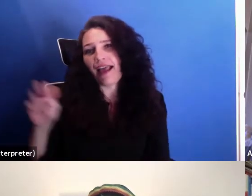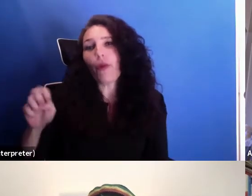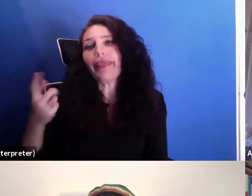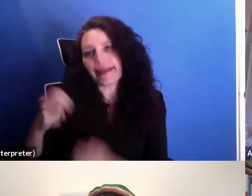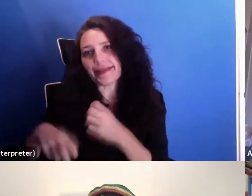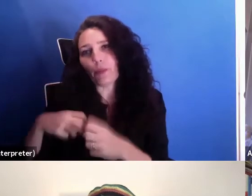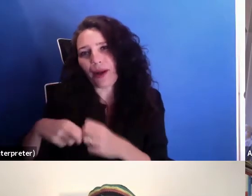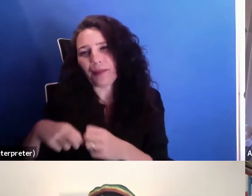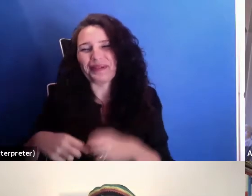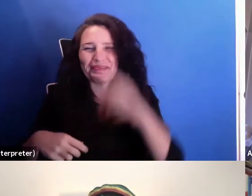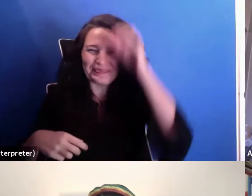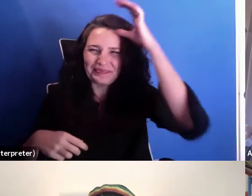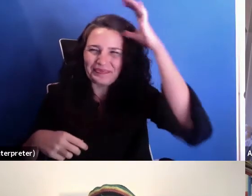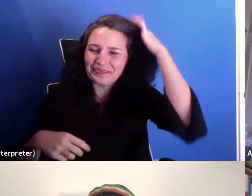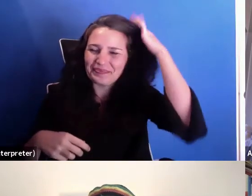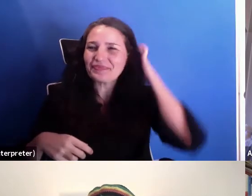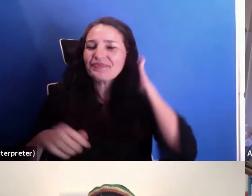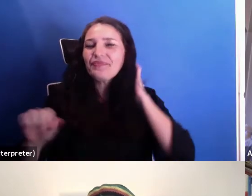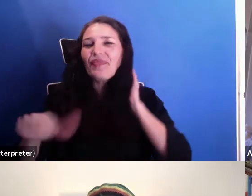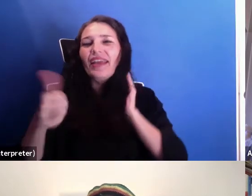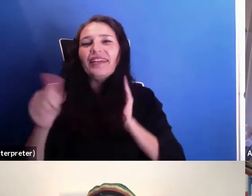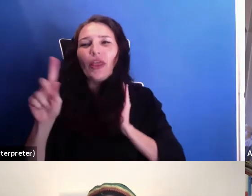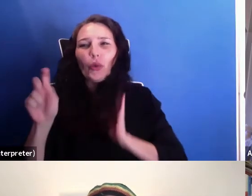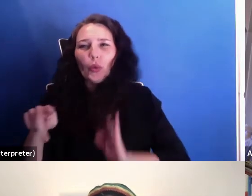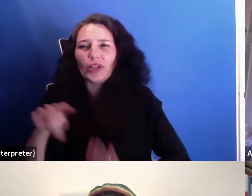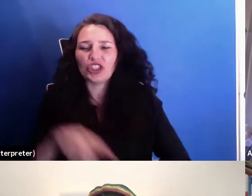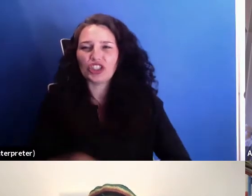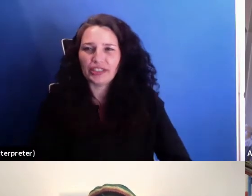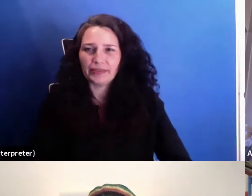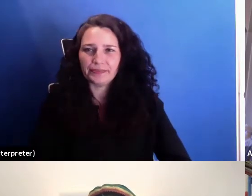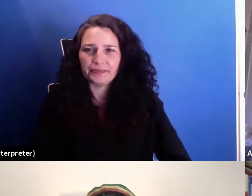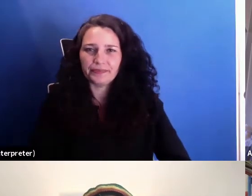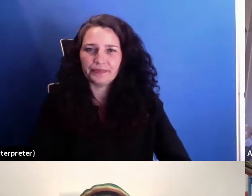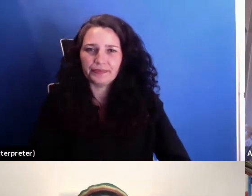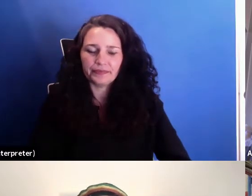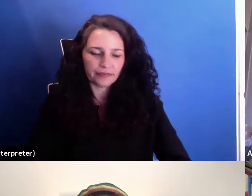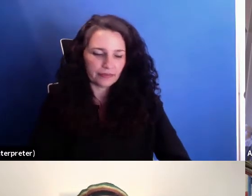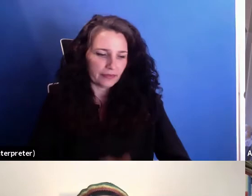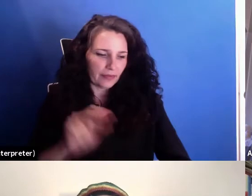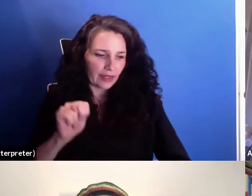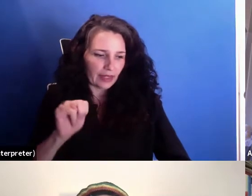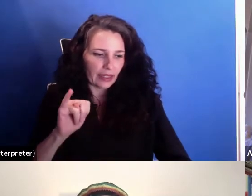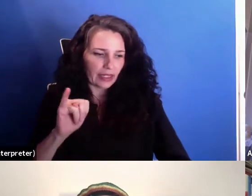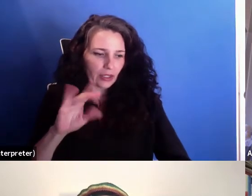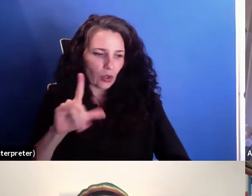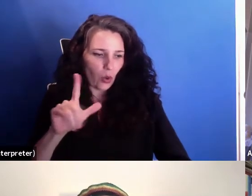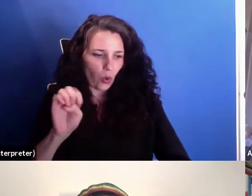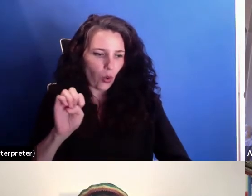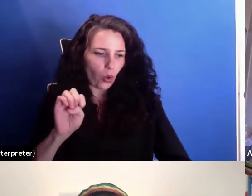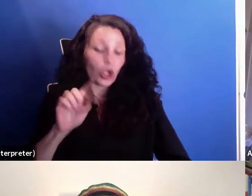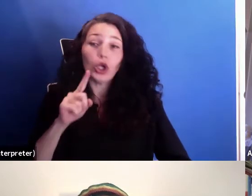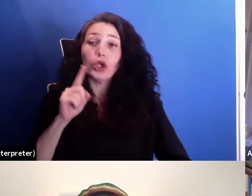So the other question I had was, Nicole were you, as you were going through this